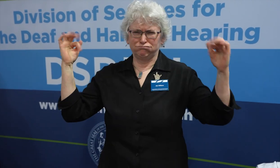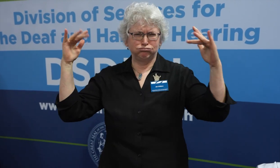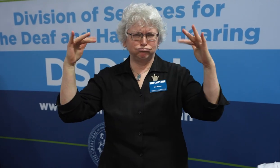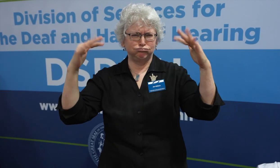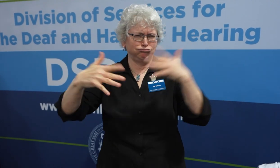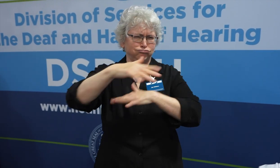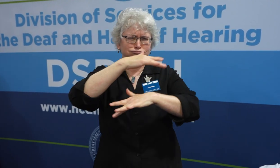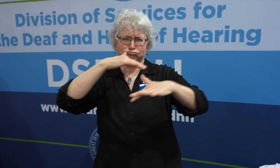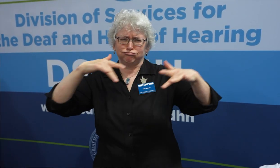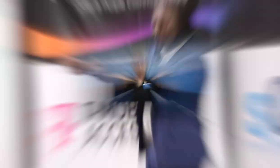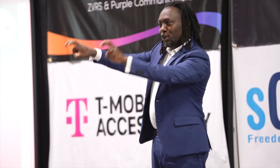Many people have gathered here.